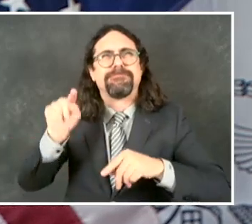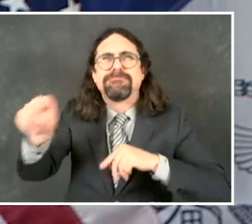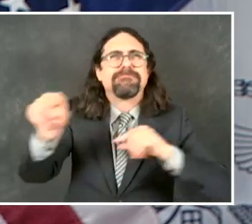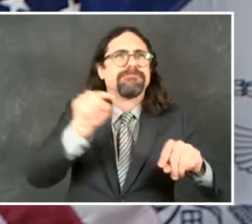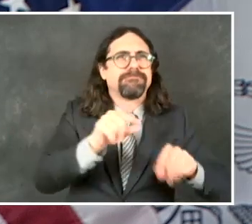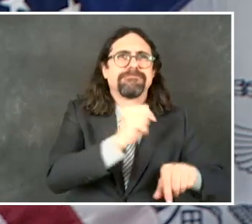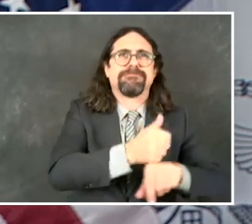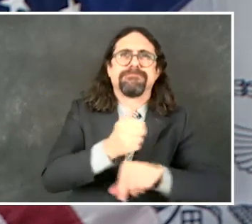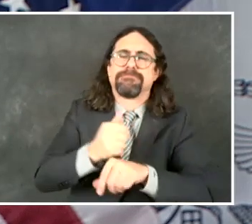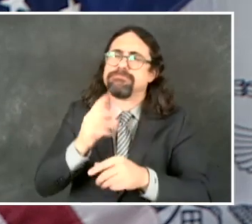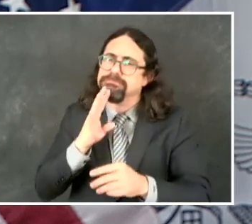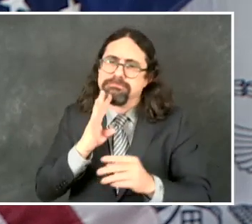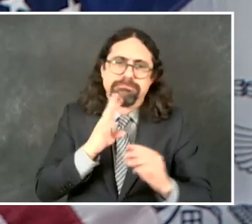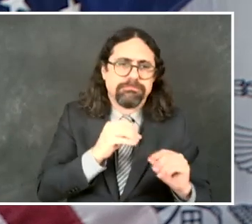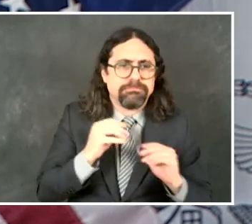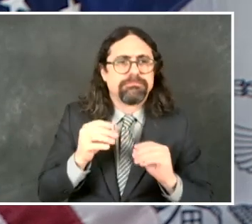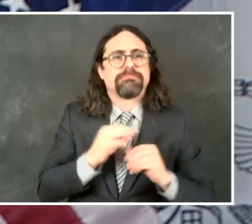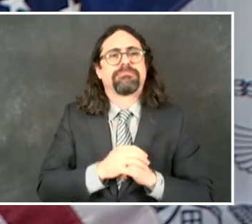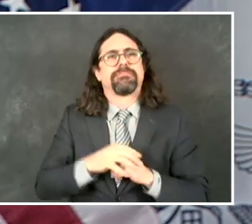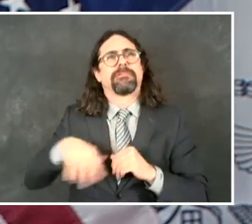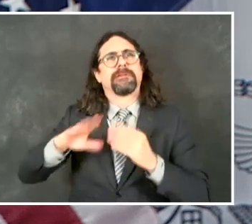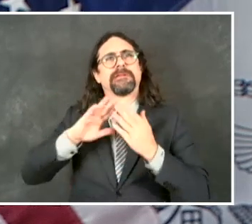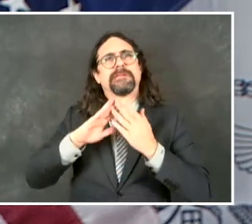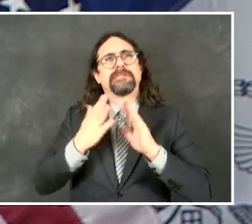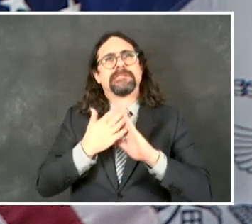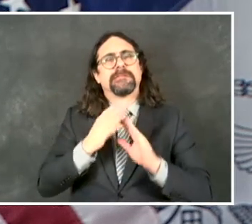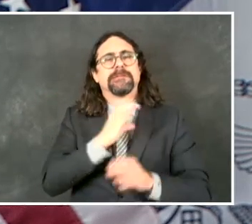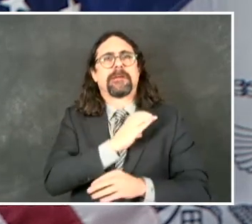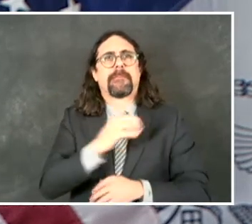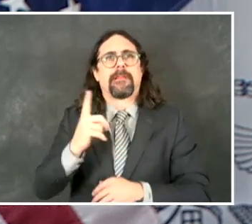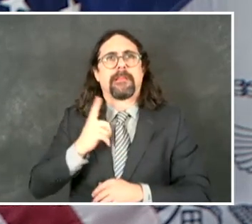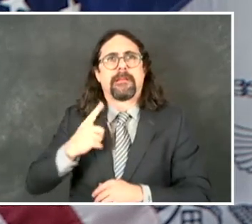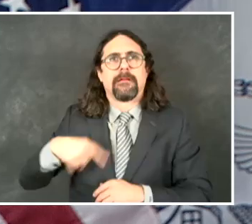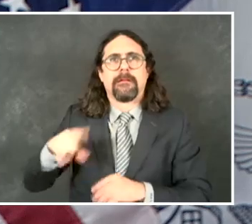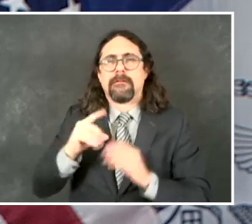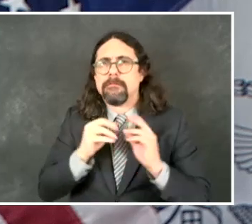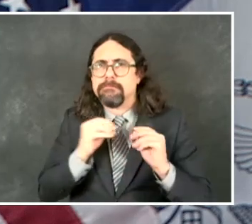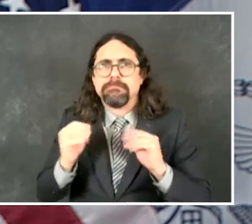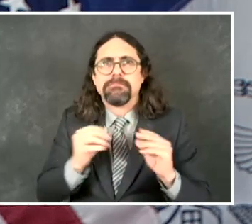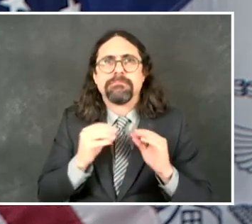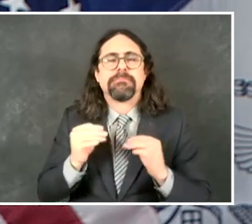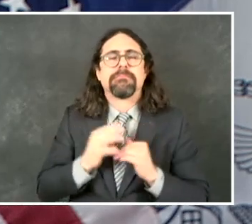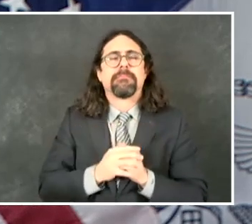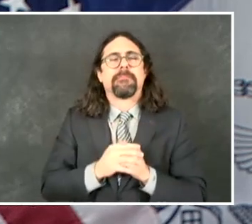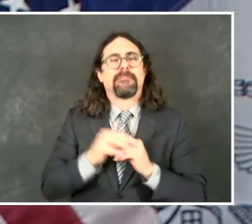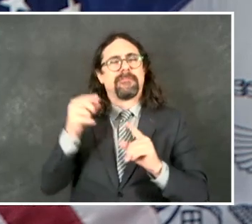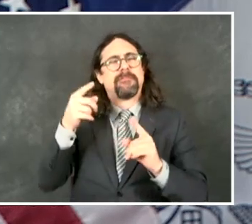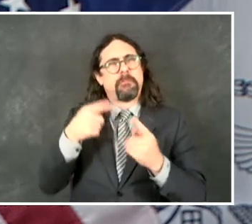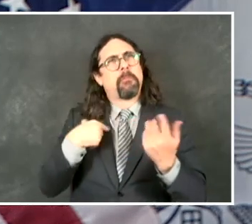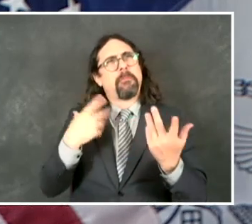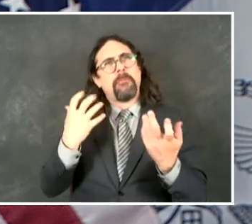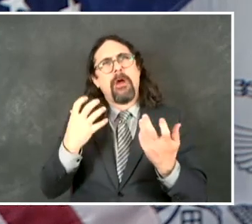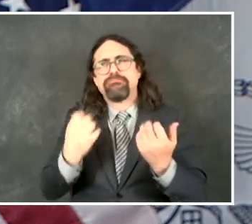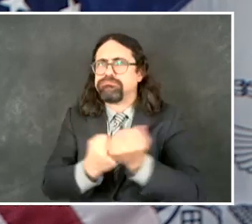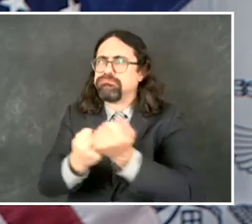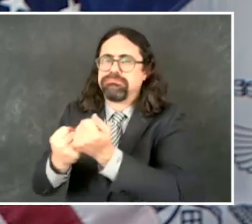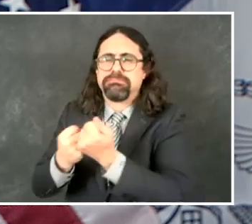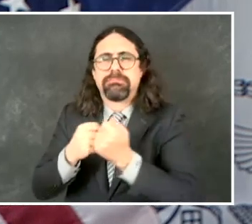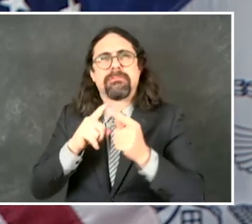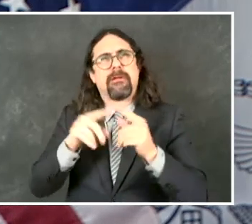ENGGAI NGIN THE CITY COUNCIL OVER THE LAST FEW DAYS WITH A VERY POSITIVE SPIRIT CBEAUSE AS I SAID A FEW DAYS AGO, WHEN YOU OKLO AT THE HISTORY OF